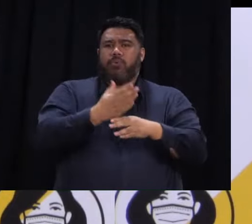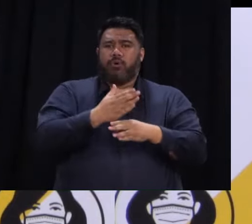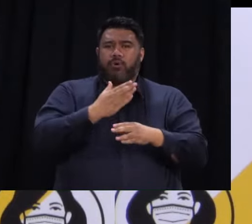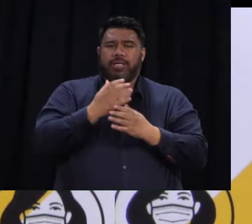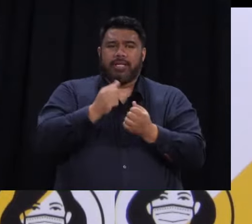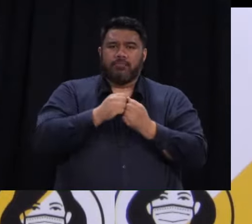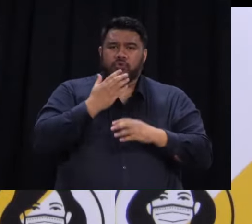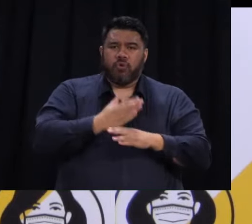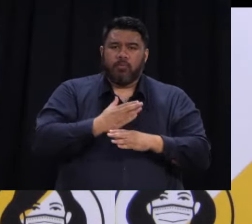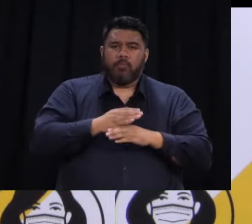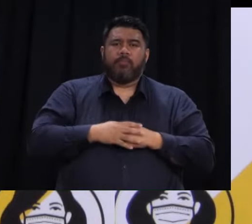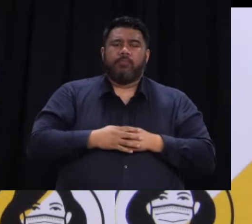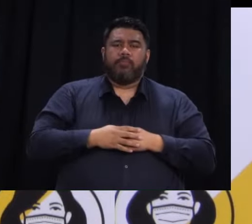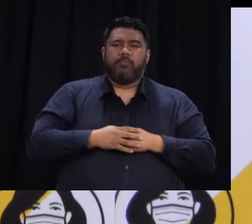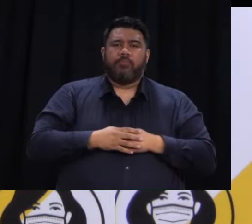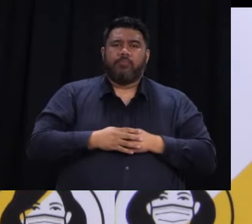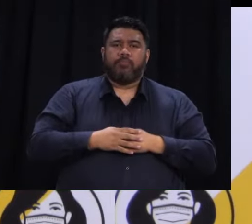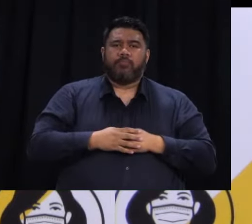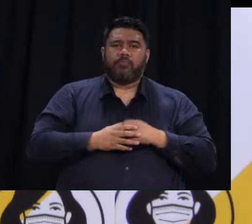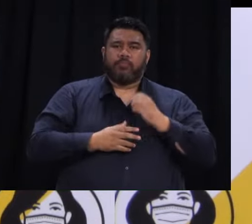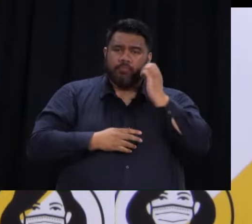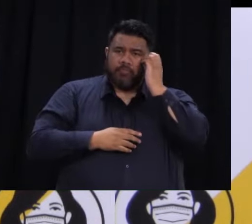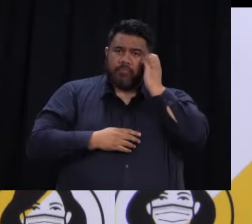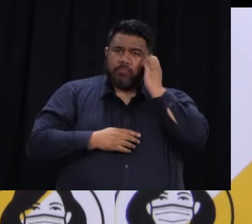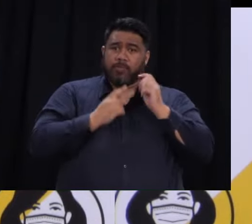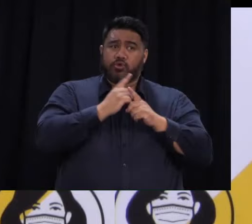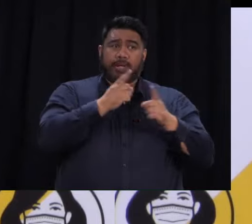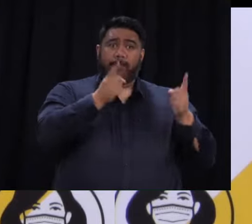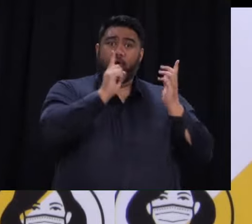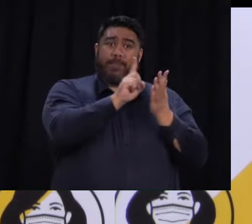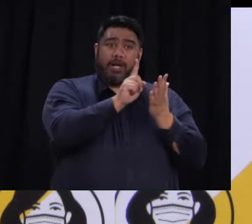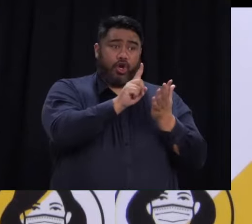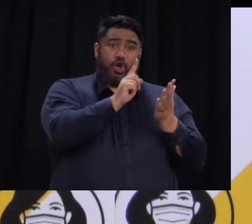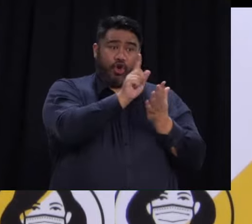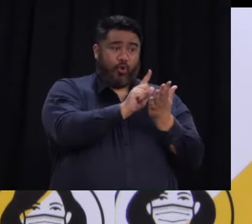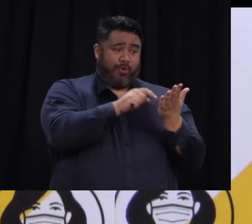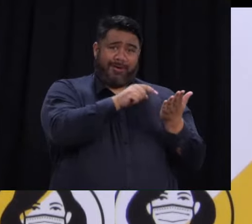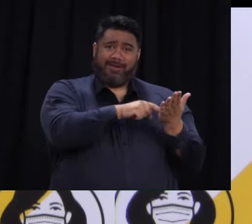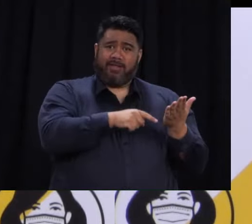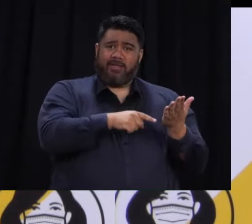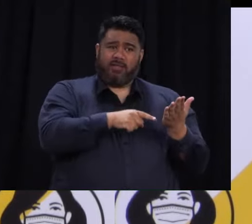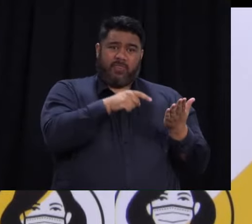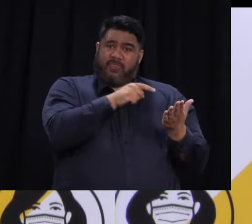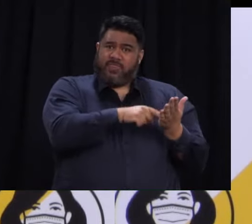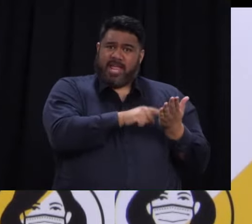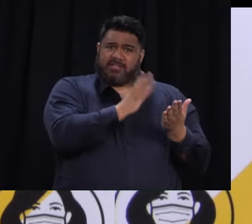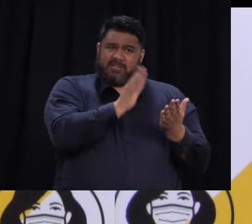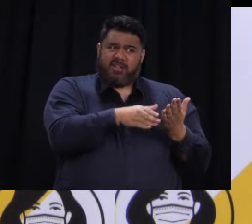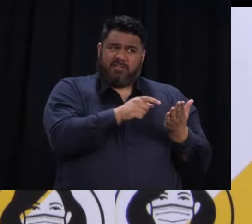wage subsidy scheme is to support people to be able to work, to be able to stay